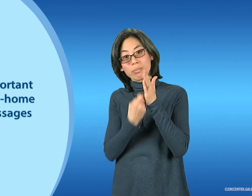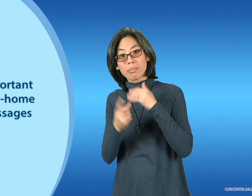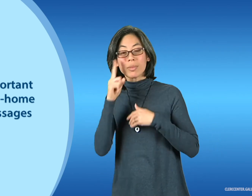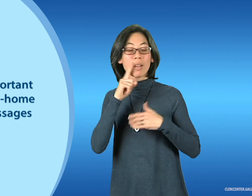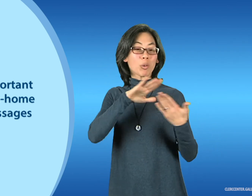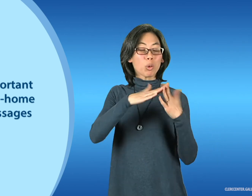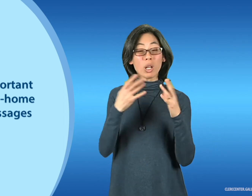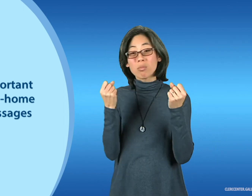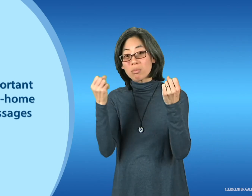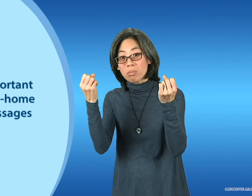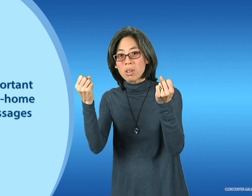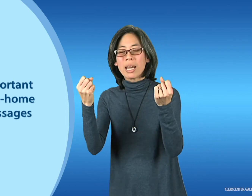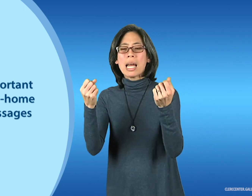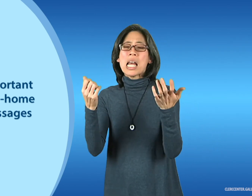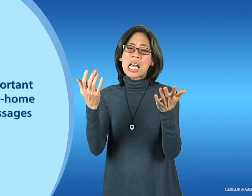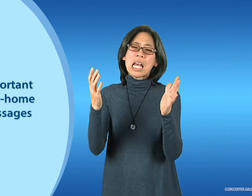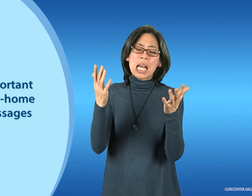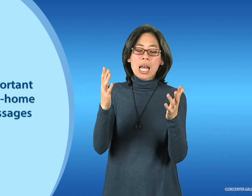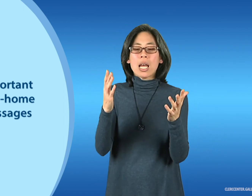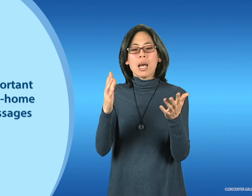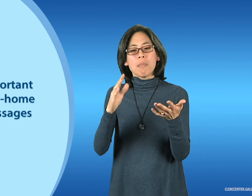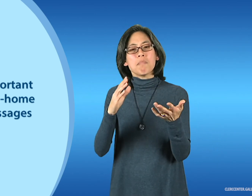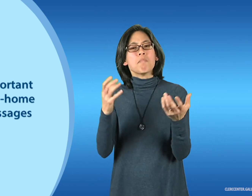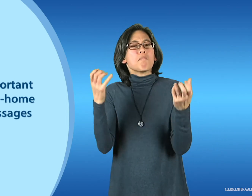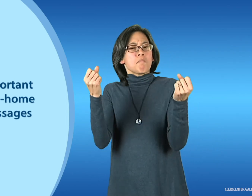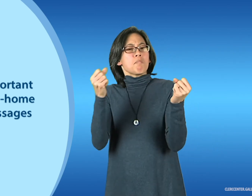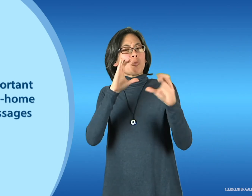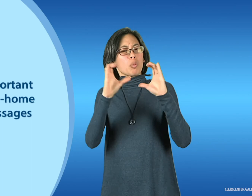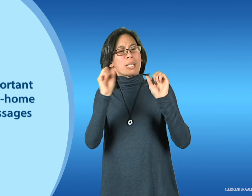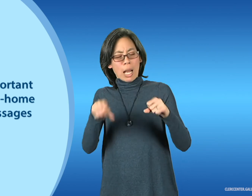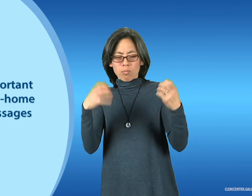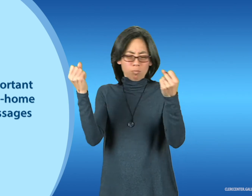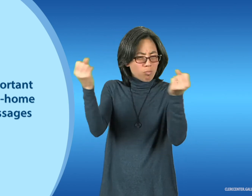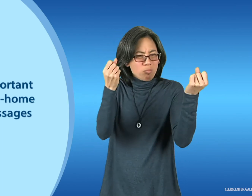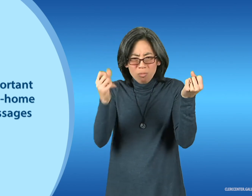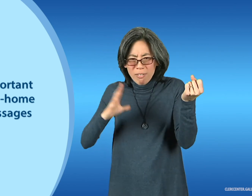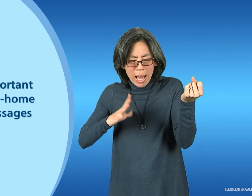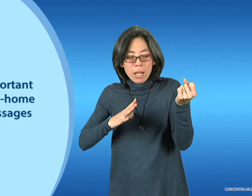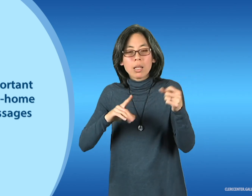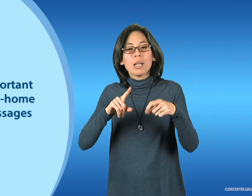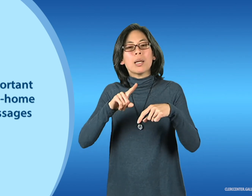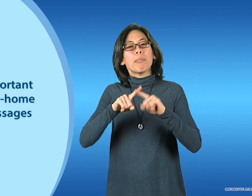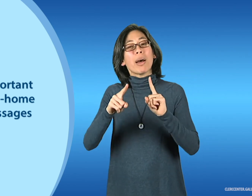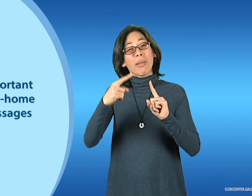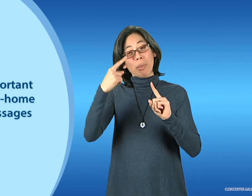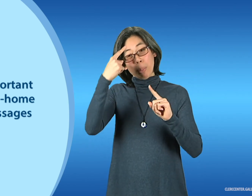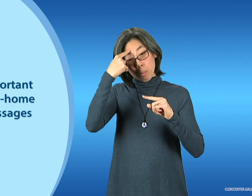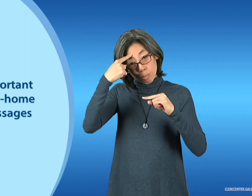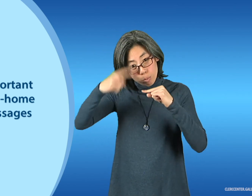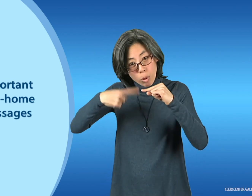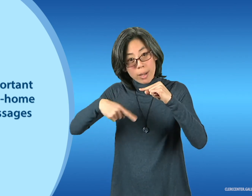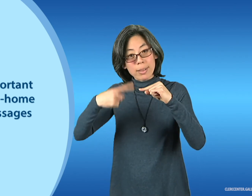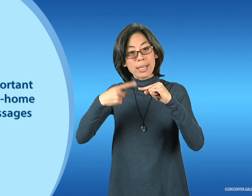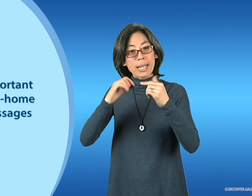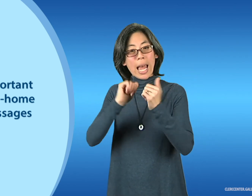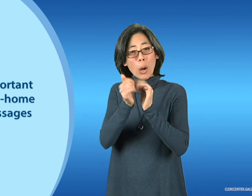immersed themselves in a signing environment. Of course, they will sign, they'll communicate fine. However, the processing of the language